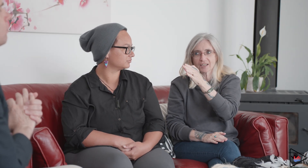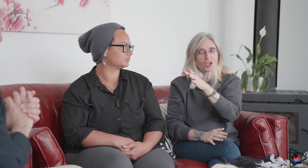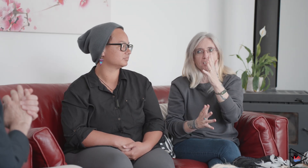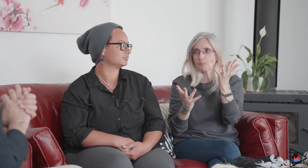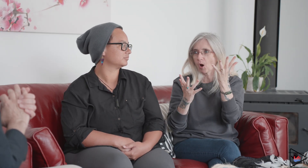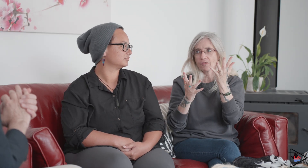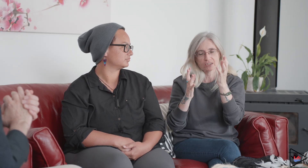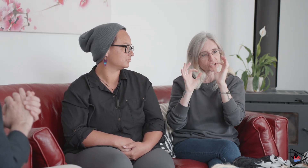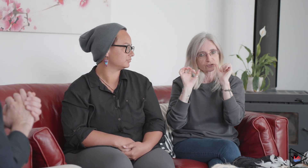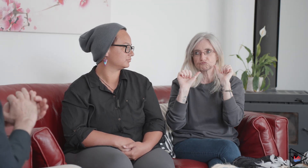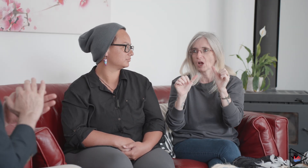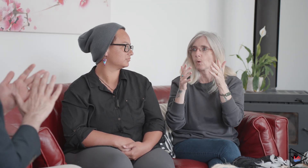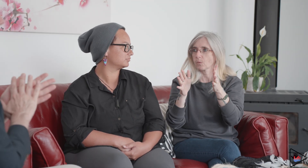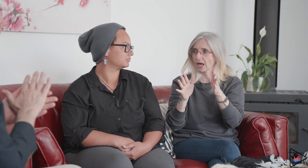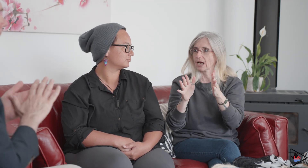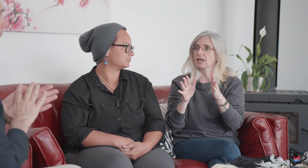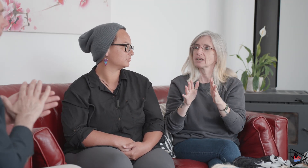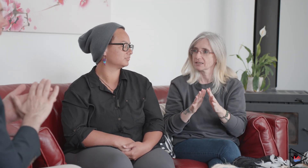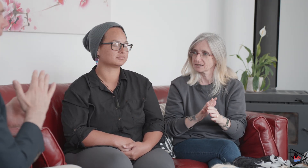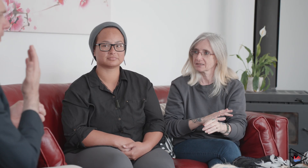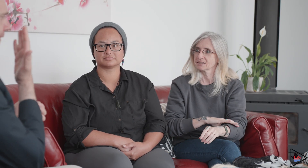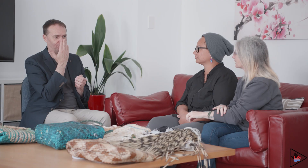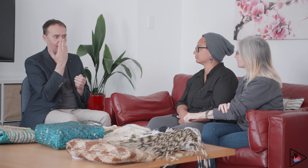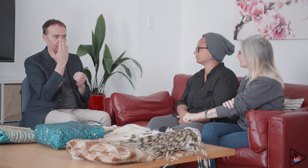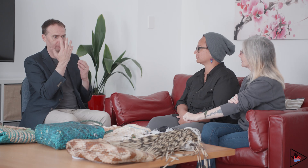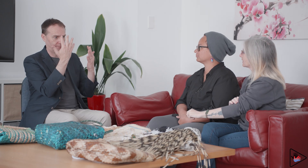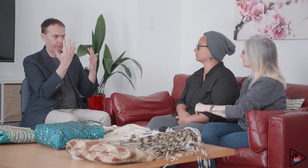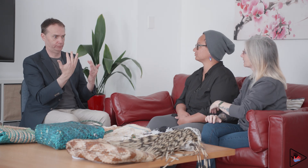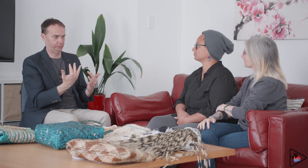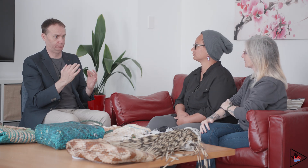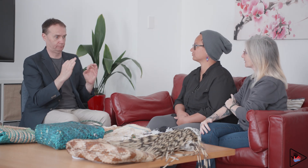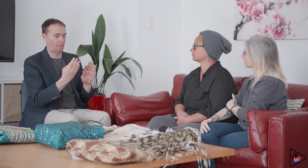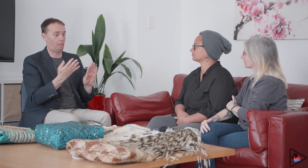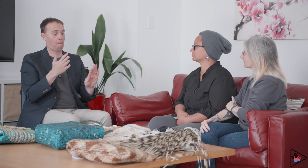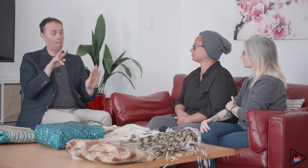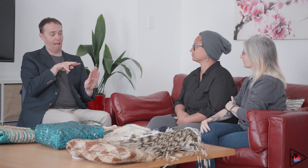managed and where you thread it through. So, there is a correct way of doing that. All right.